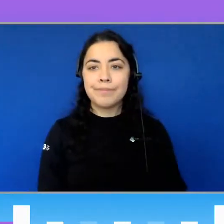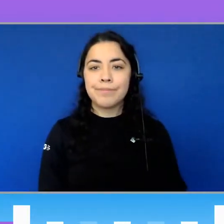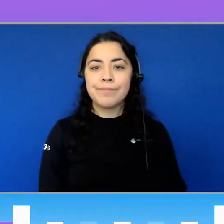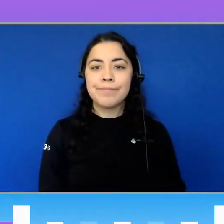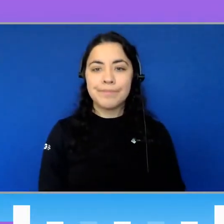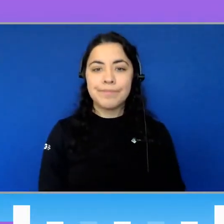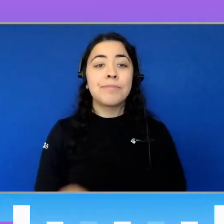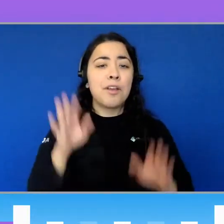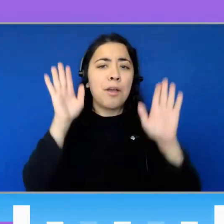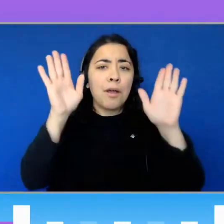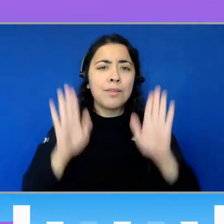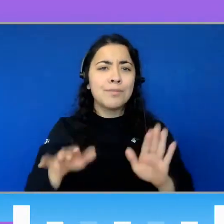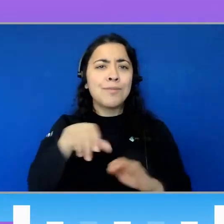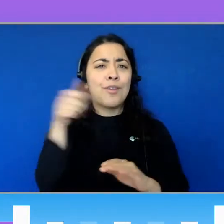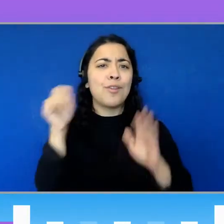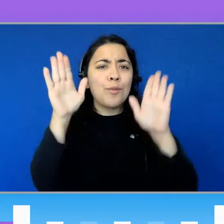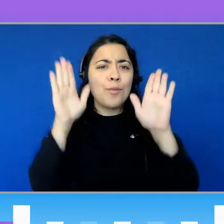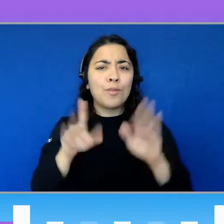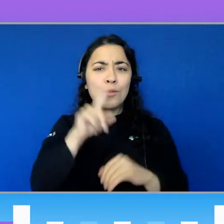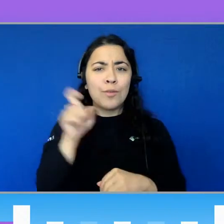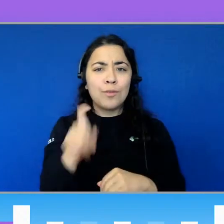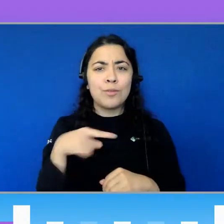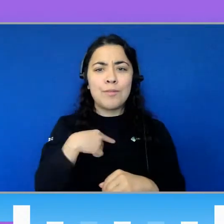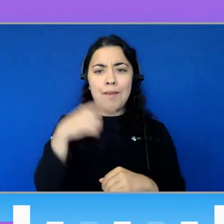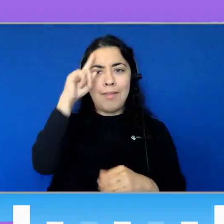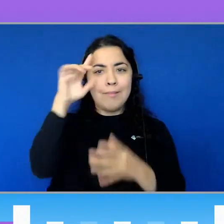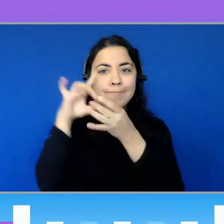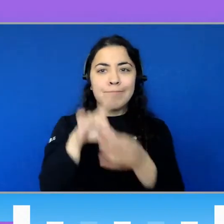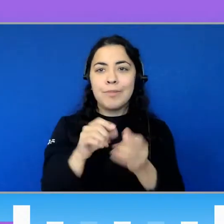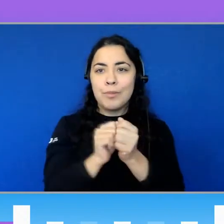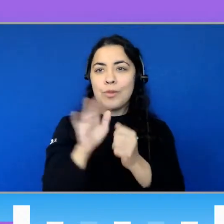one. I think this will kind of fall in line with your your